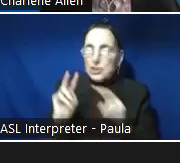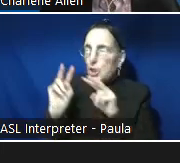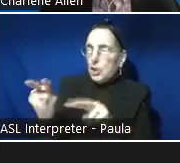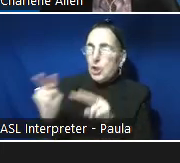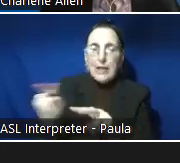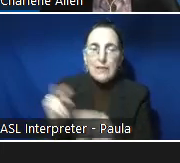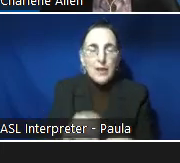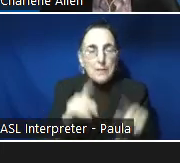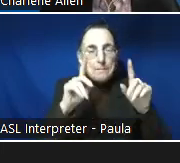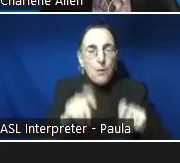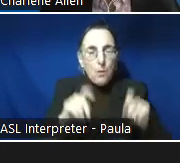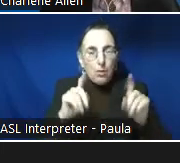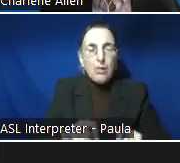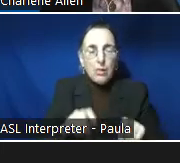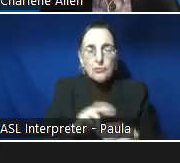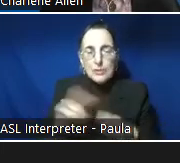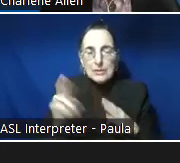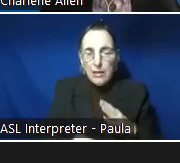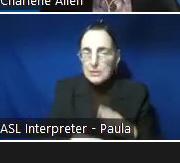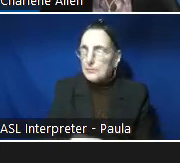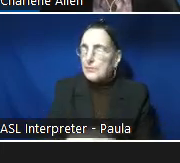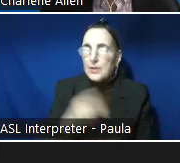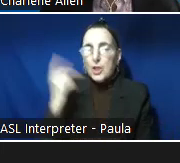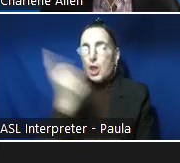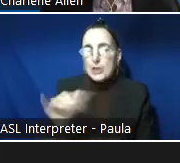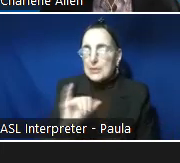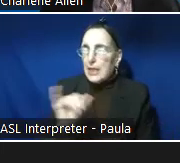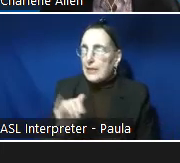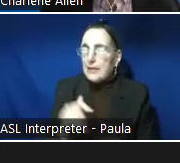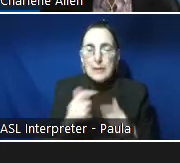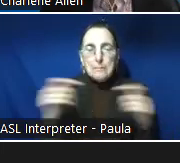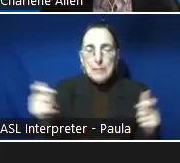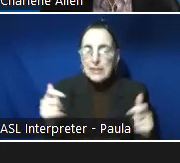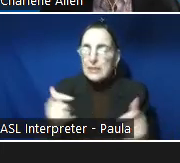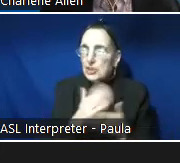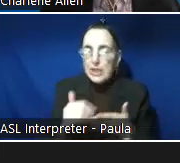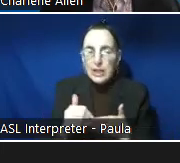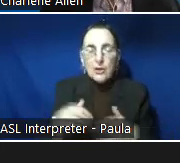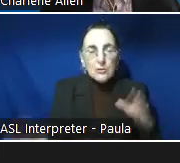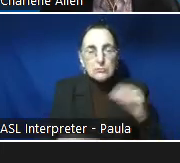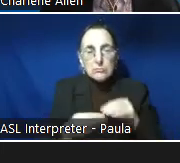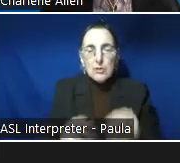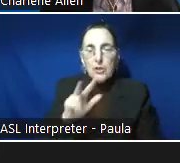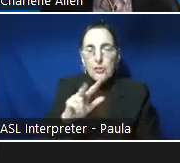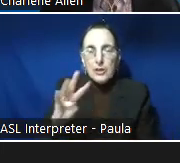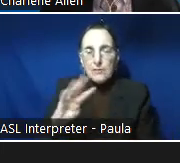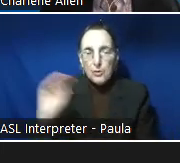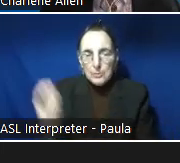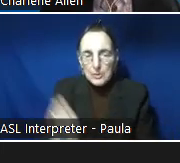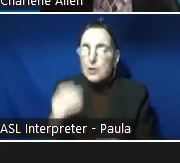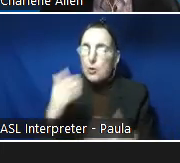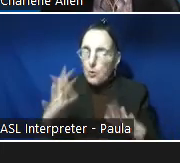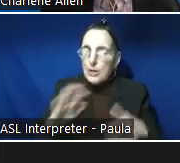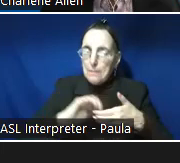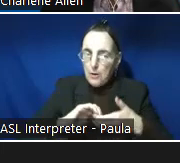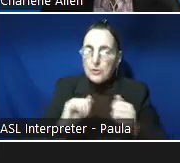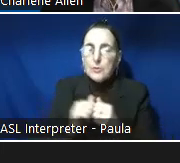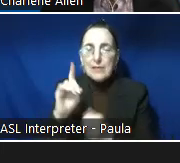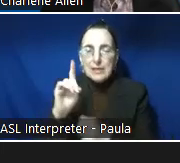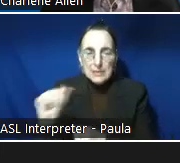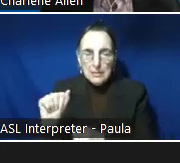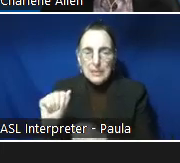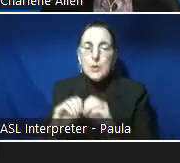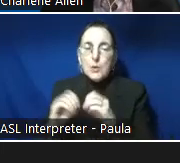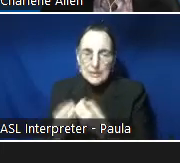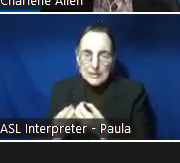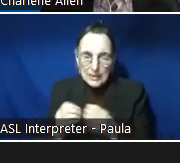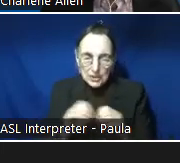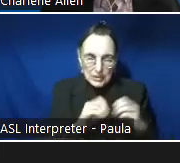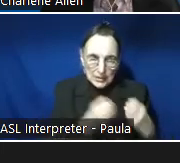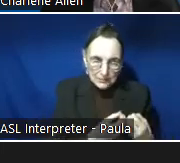It looks like the largest share, 34% already partnered with disability organizations. 24%